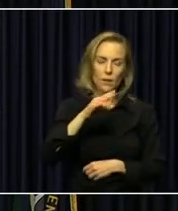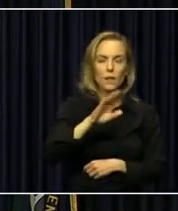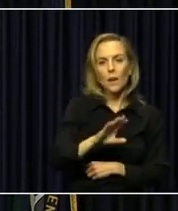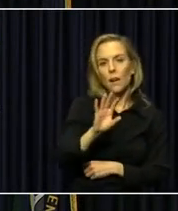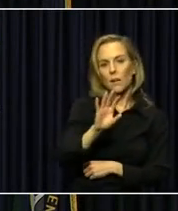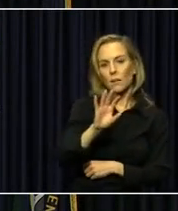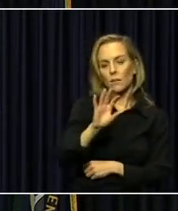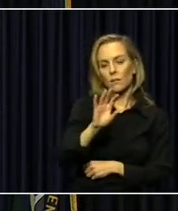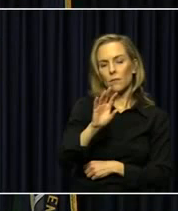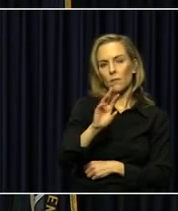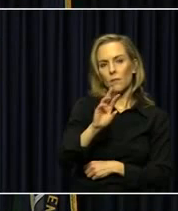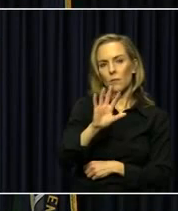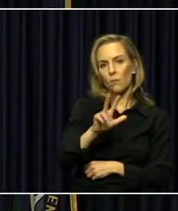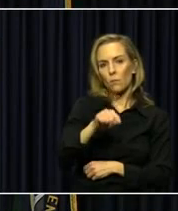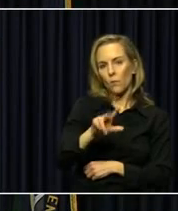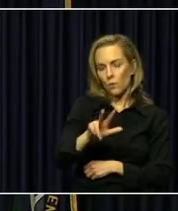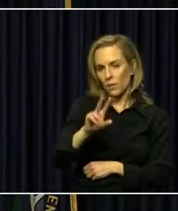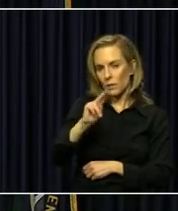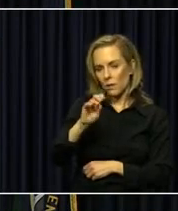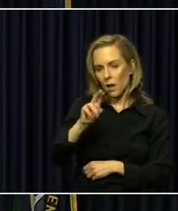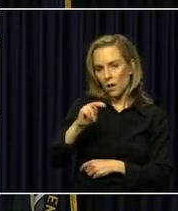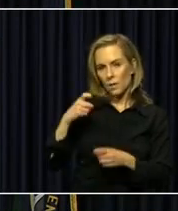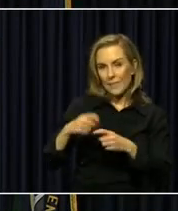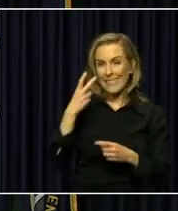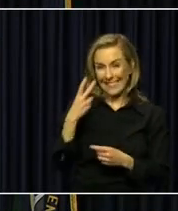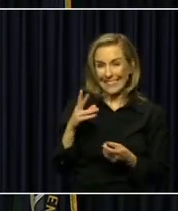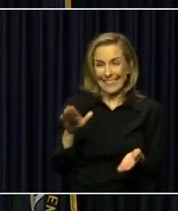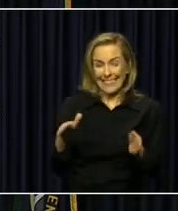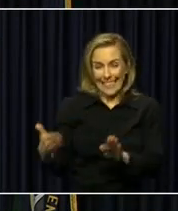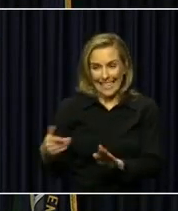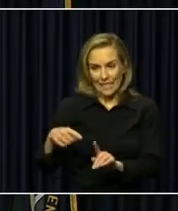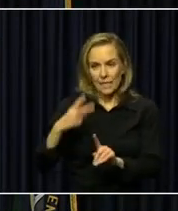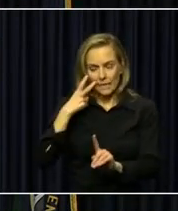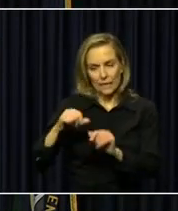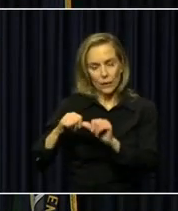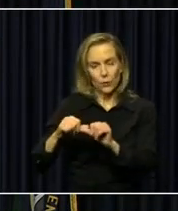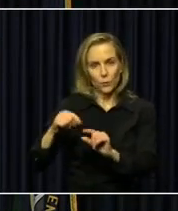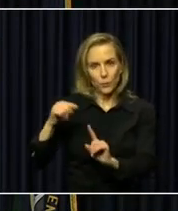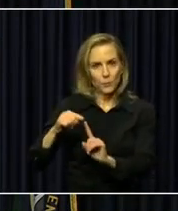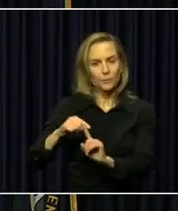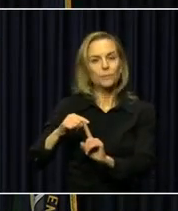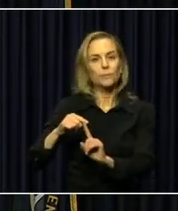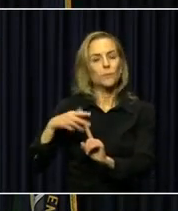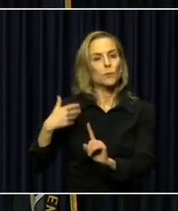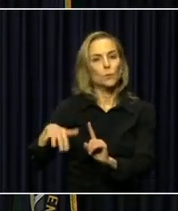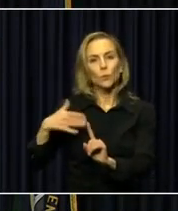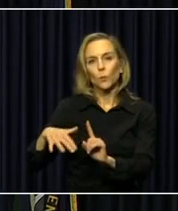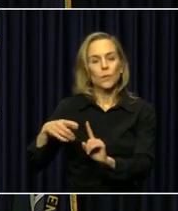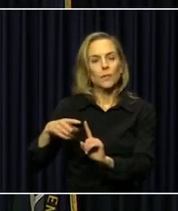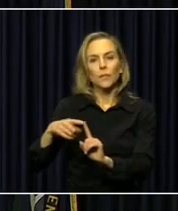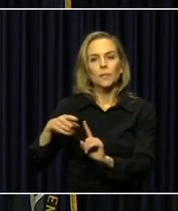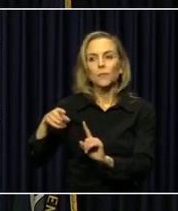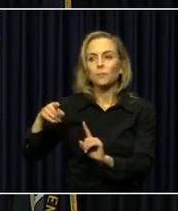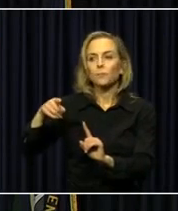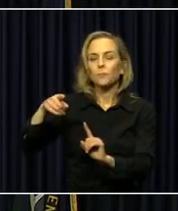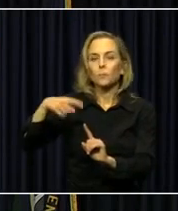CONCERN. ANY KIND OF CLOSED FACILITY, THE VIRUS CAN REALLY SPREAD IN. ONE OF THE REASONS THAT WE'VE